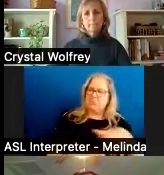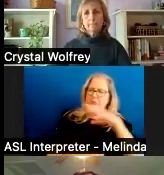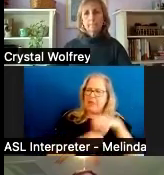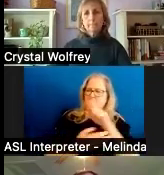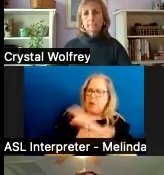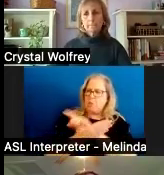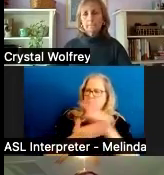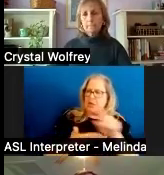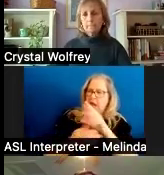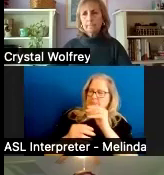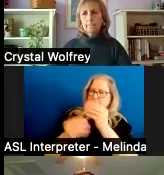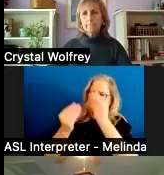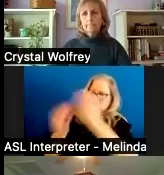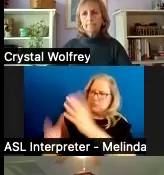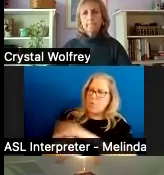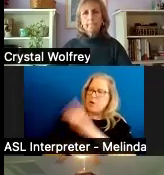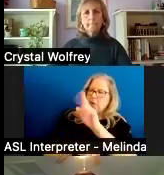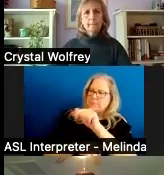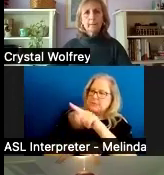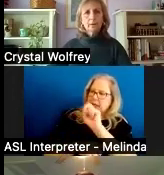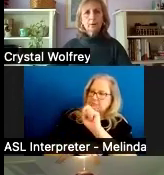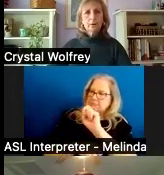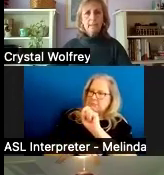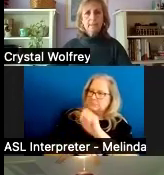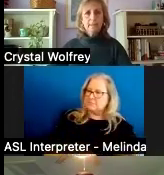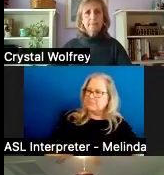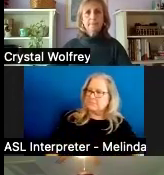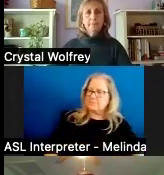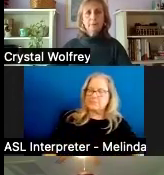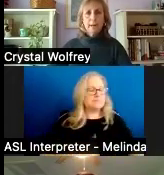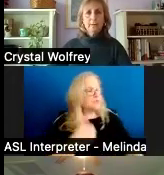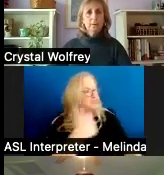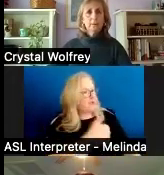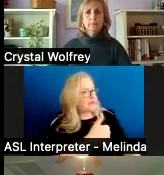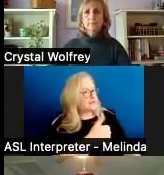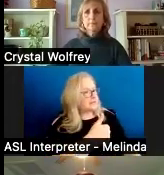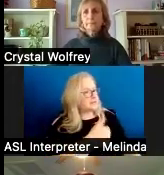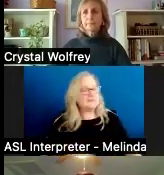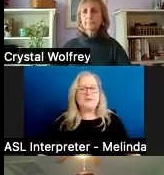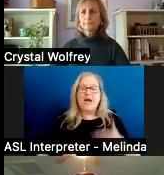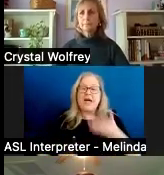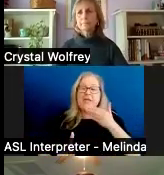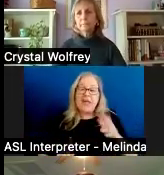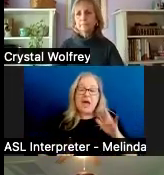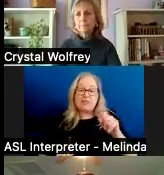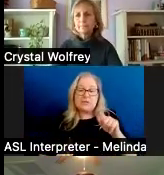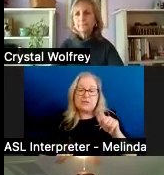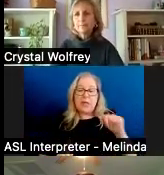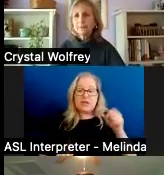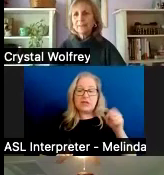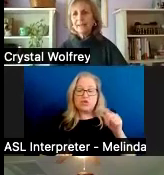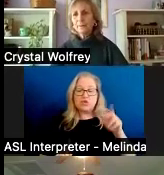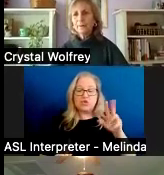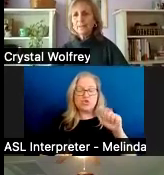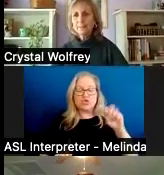with an update on how we stand. Crystal Wolfrey: Great. Elyse Sullivan, PhD: All right. Thanks, Crystal and Sean. We are just at time now.